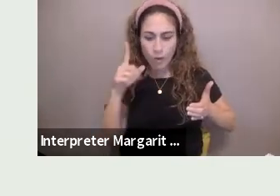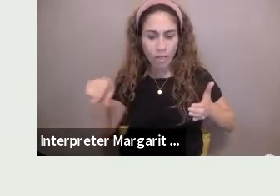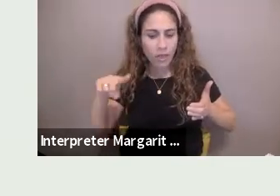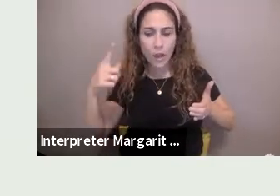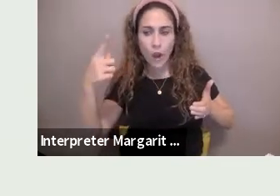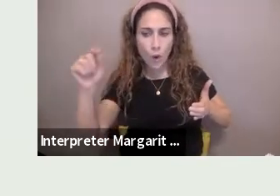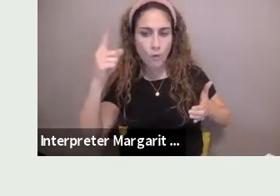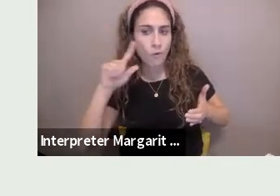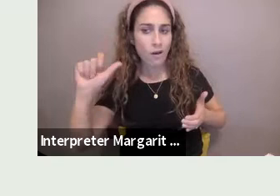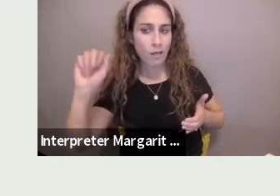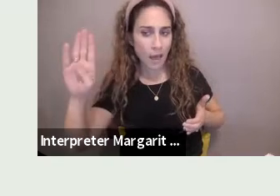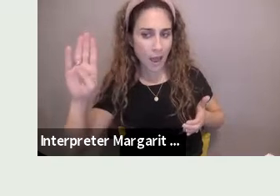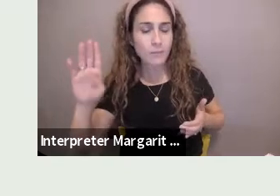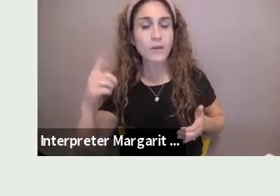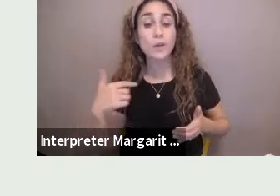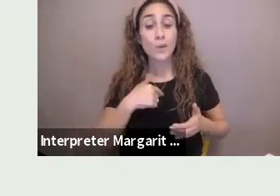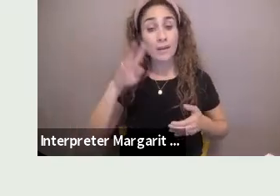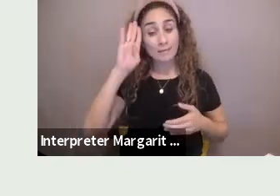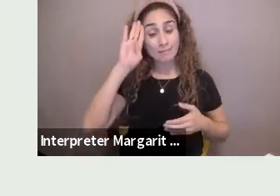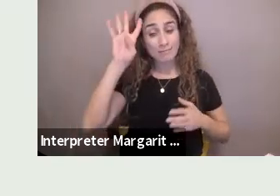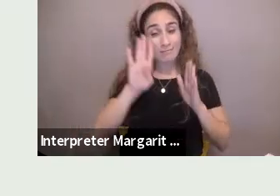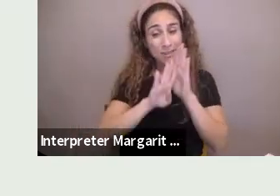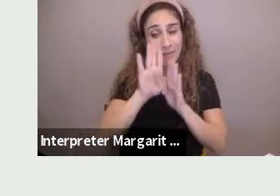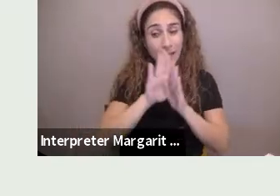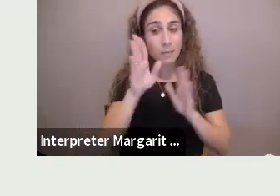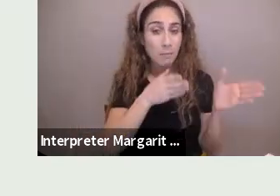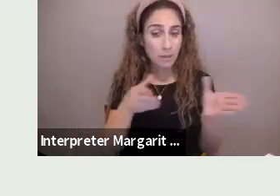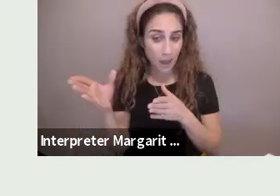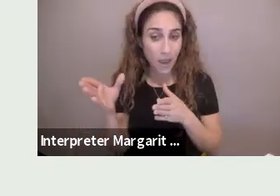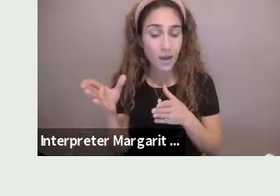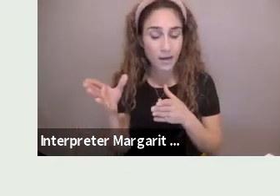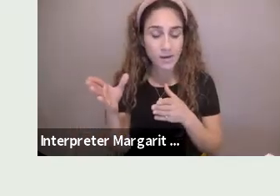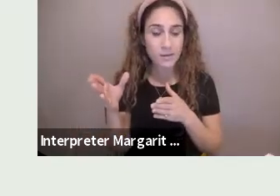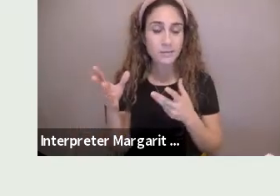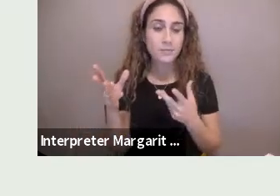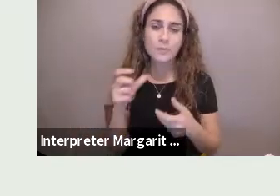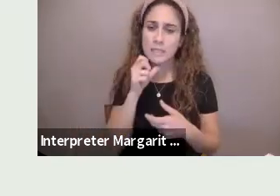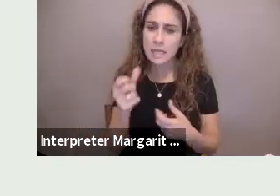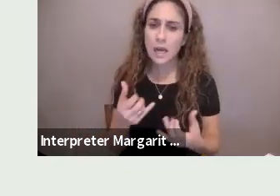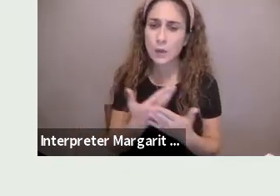Brian Boomer: We basically came up with this plan where we would put which isn't new. At this point, this is a two year old grant